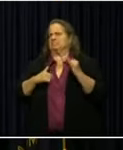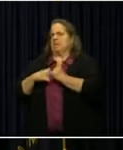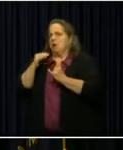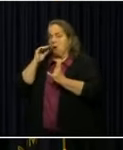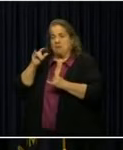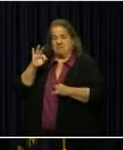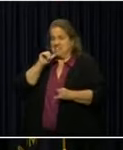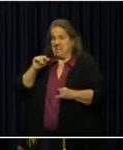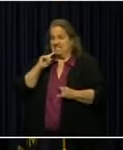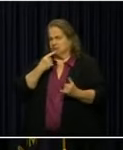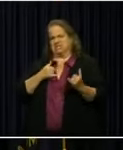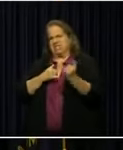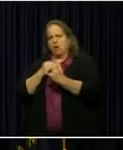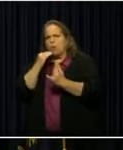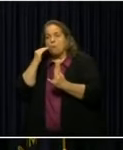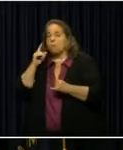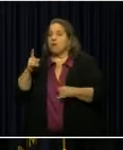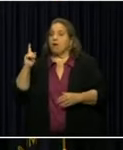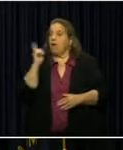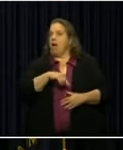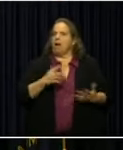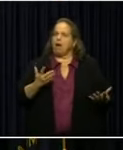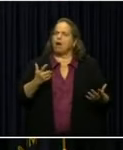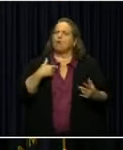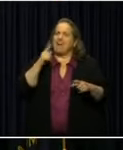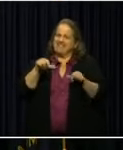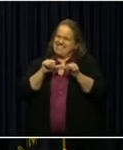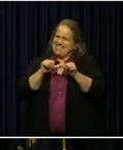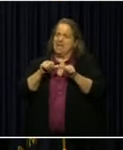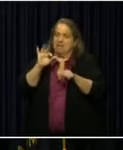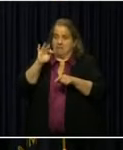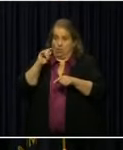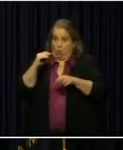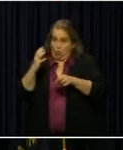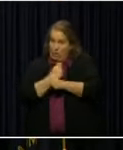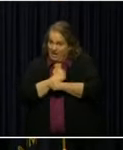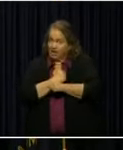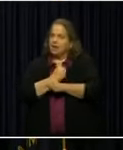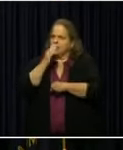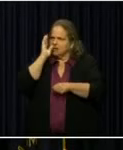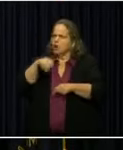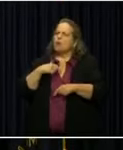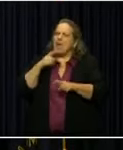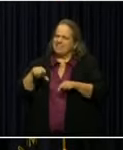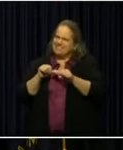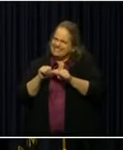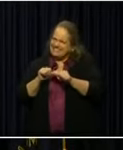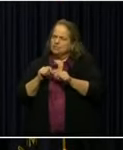IN FACT, IT'S SOMETHING THAT I COULD HAVE NEVER FORESEEN.